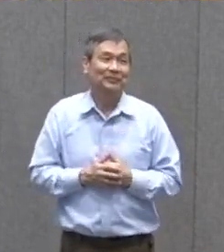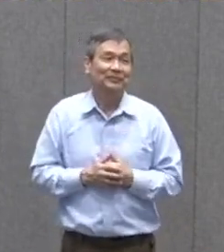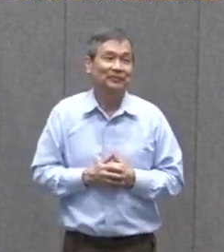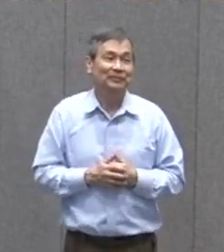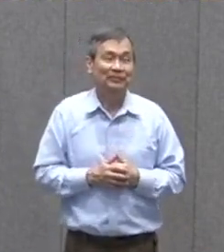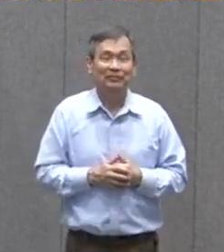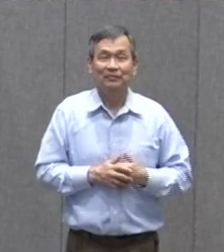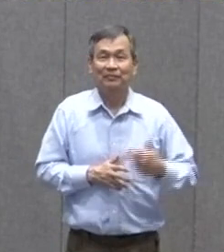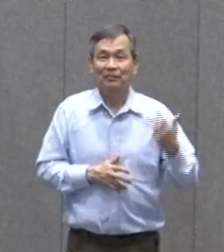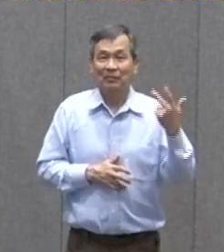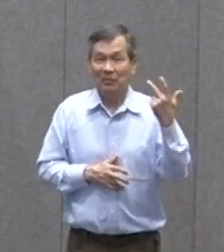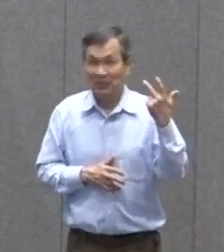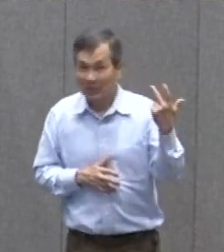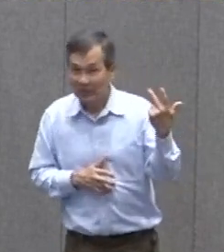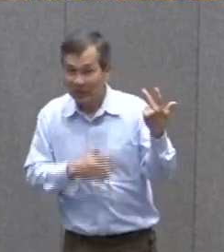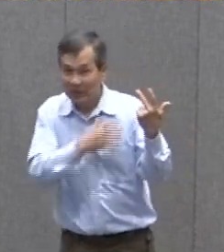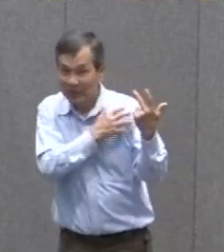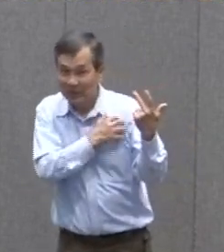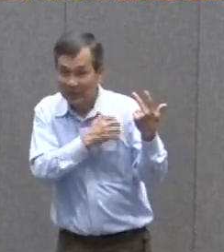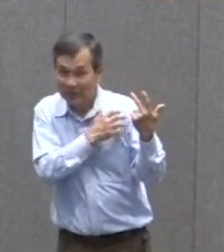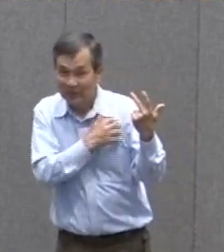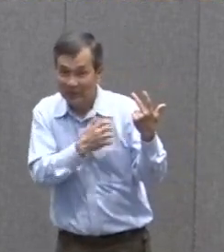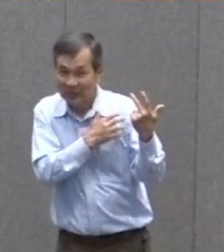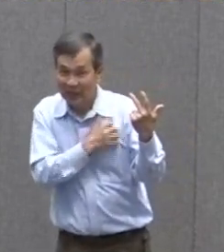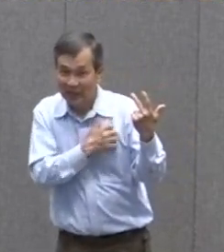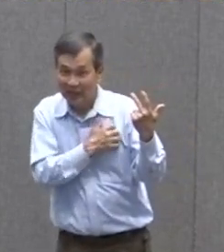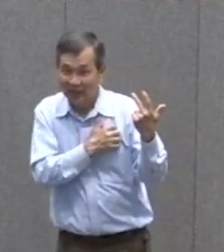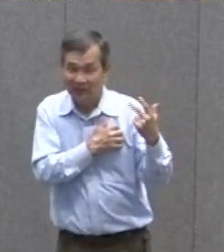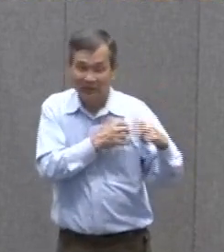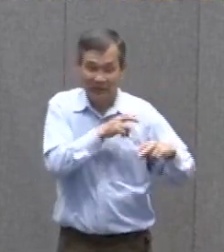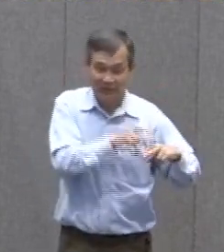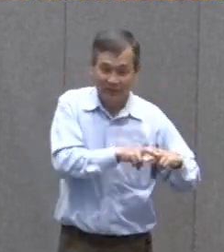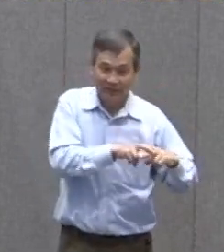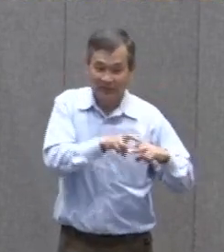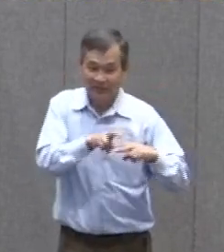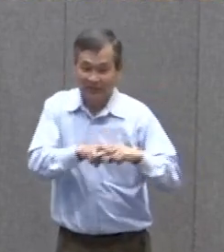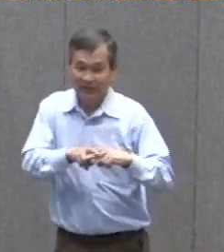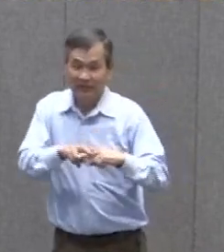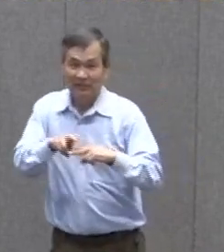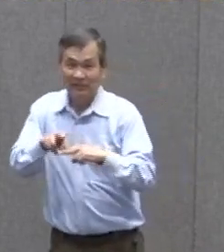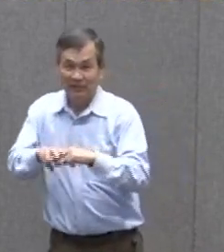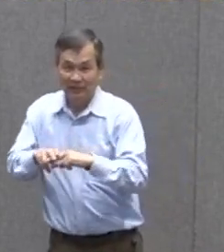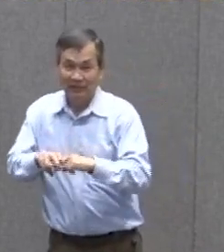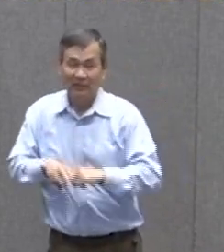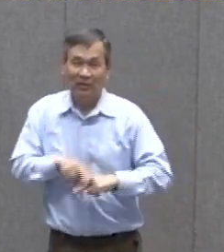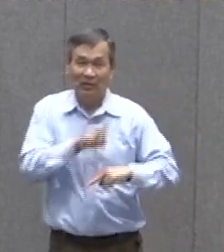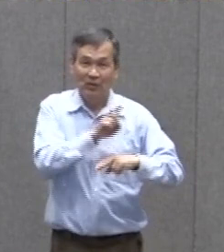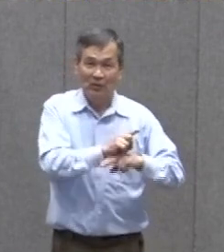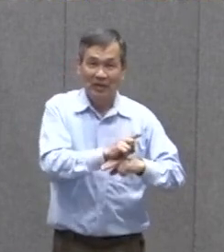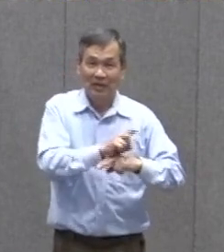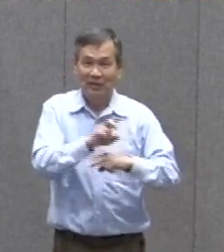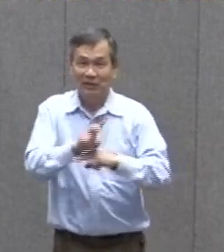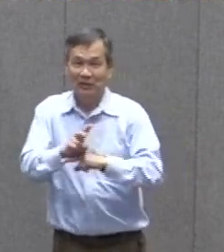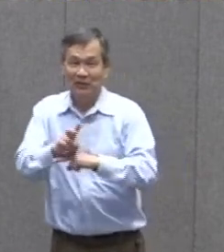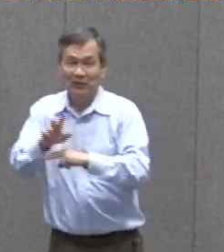Three bears sitting on chairs. One, two, three.